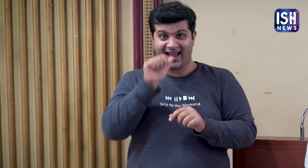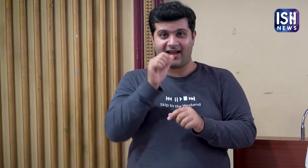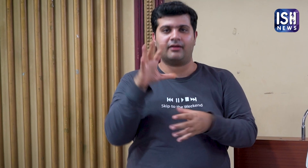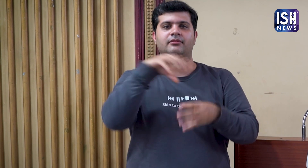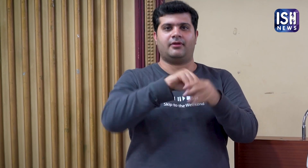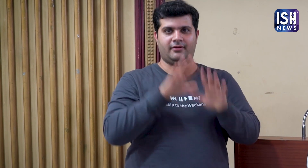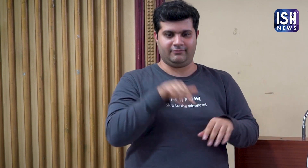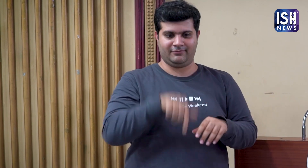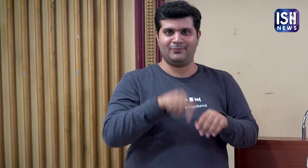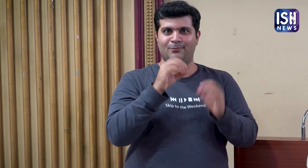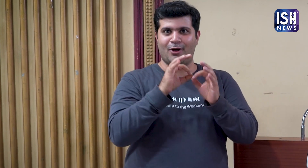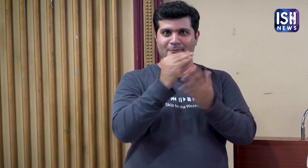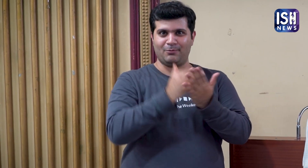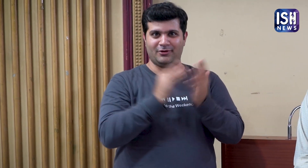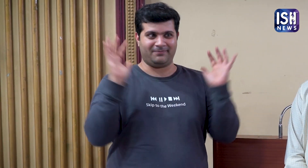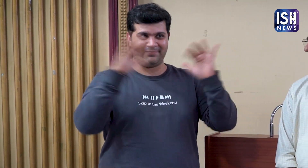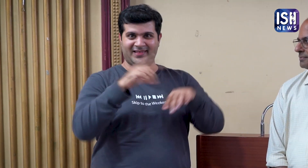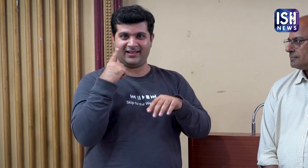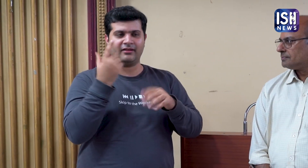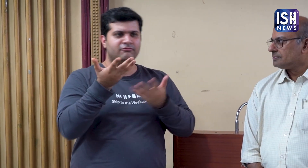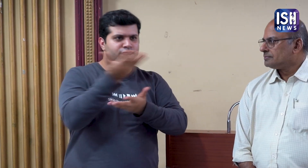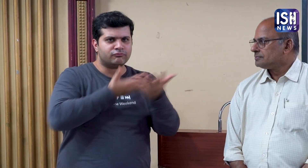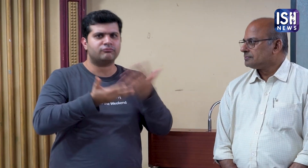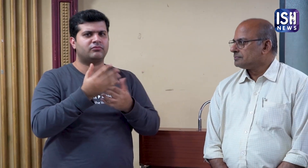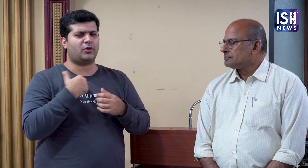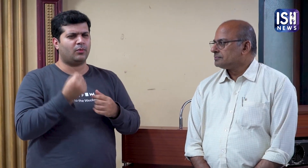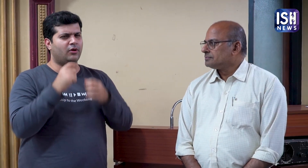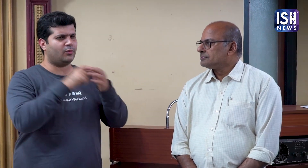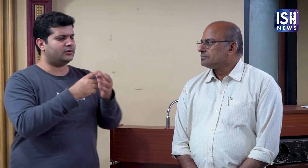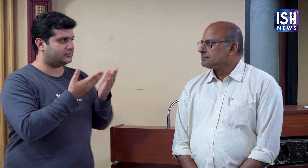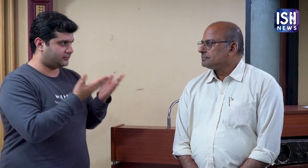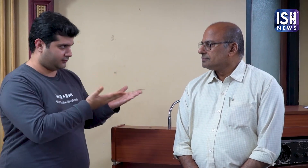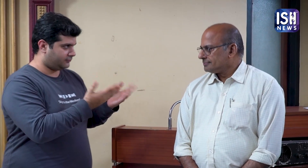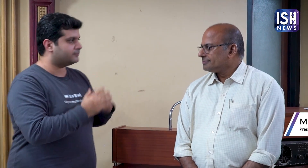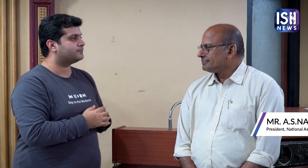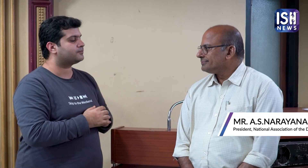He is one of the leaders who was part of the discussions at the Mumbai workshop.